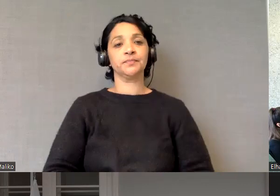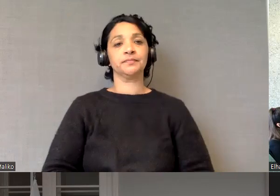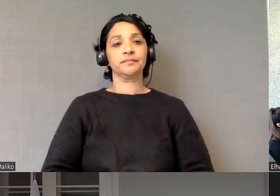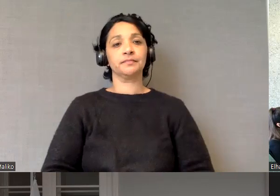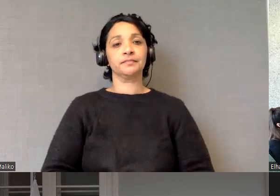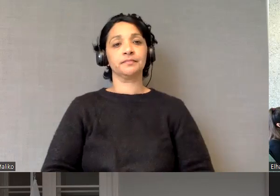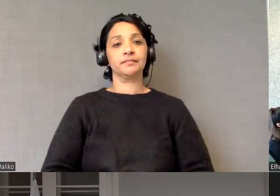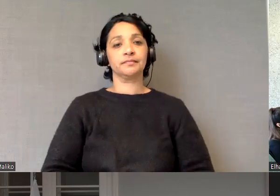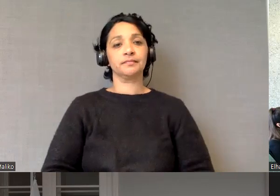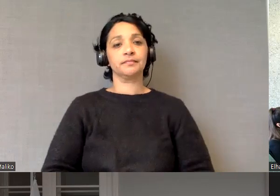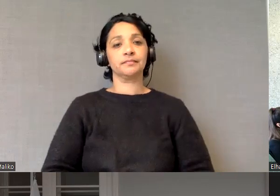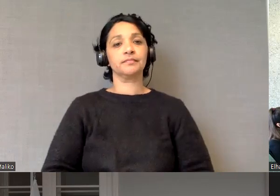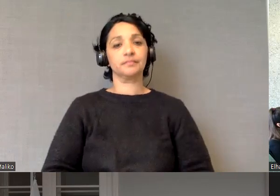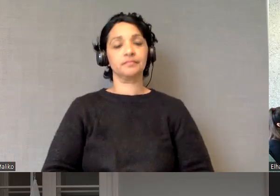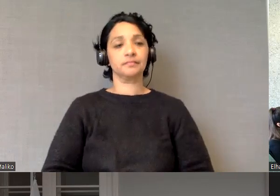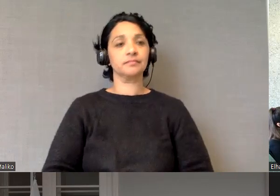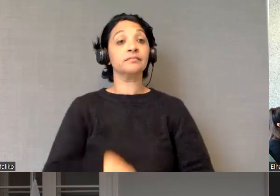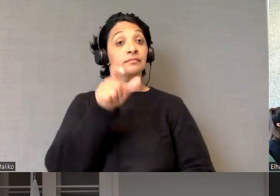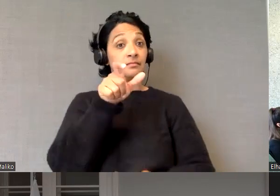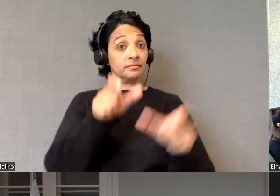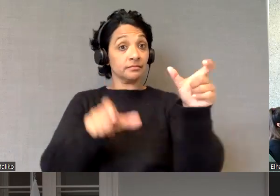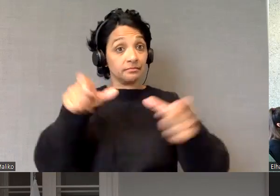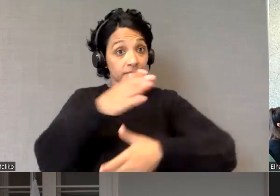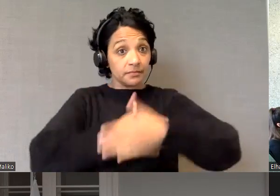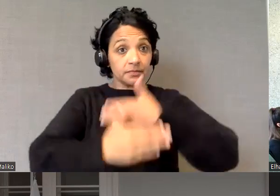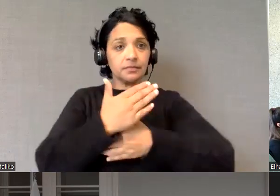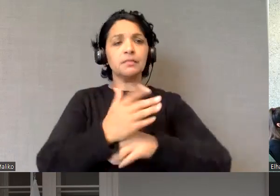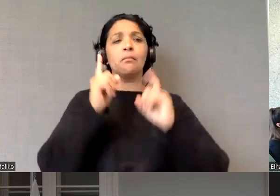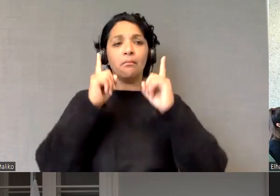for the protection of persons with disabilities is already enshrined in the text of international